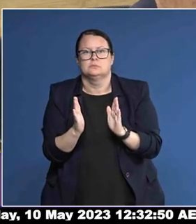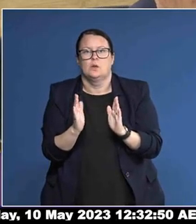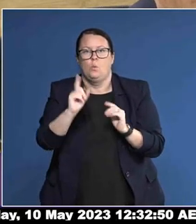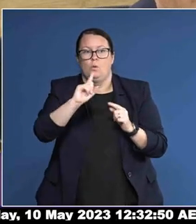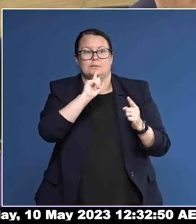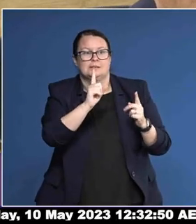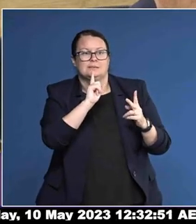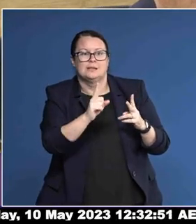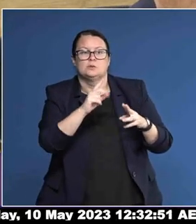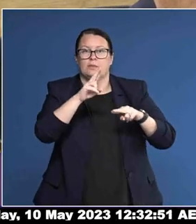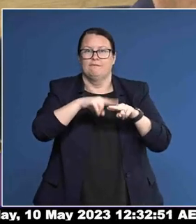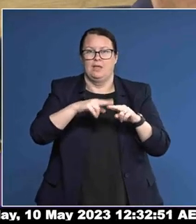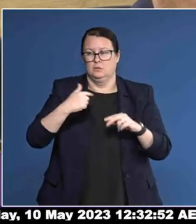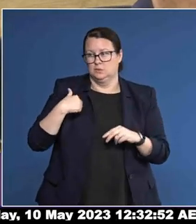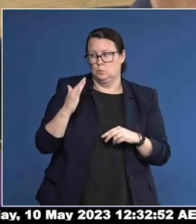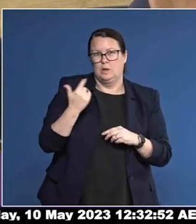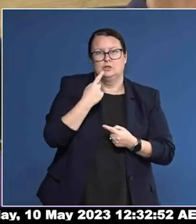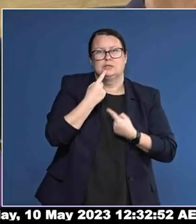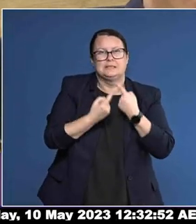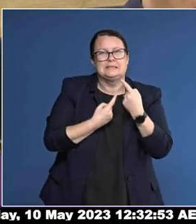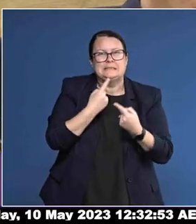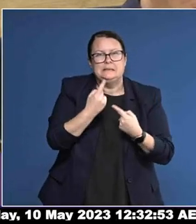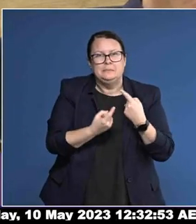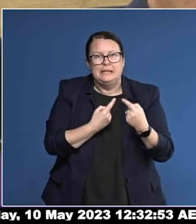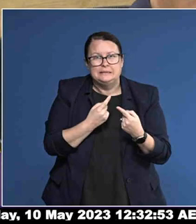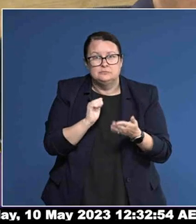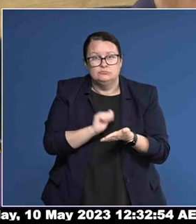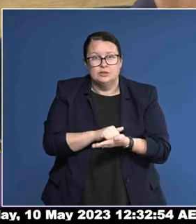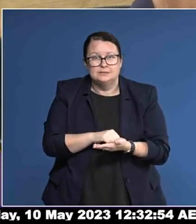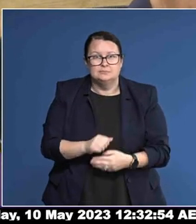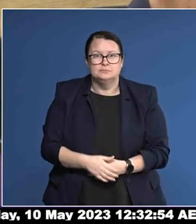matters that I've just described in the paragraph above? I think that's a reasonable presumption.